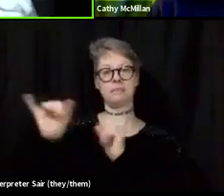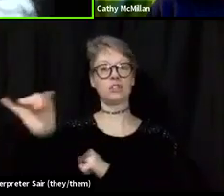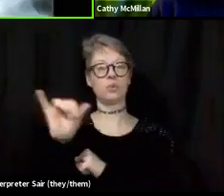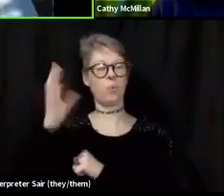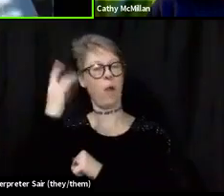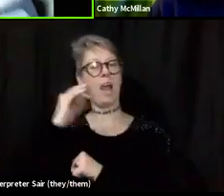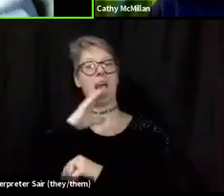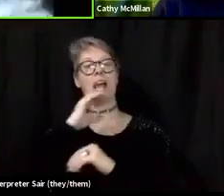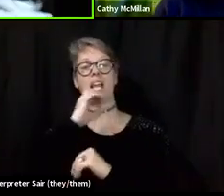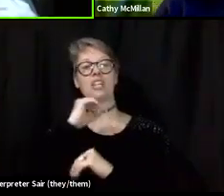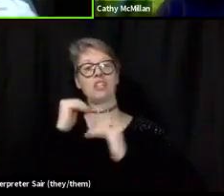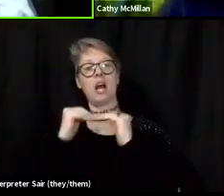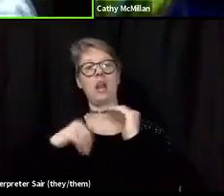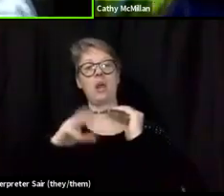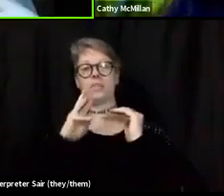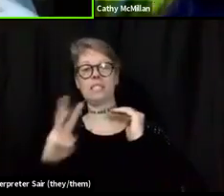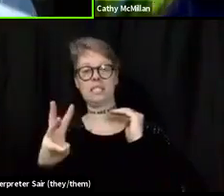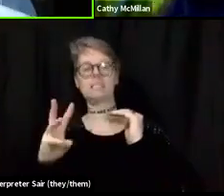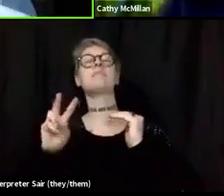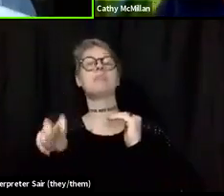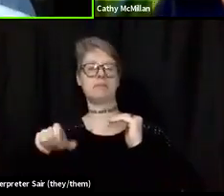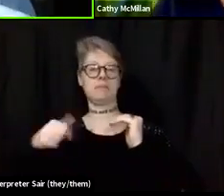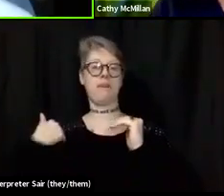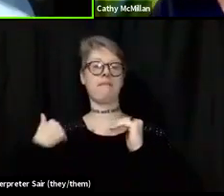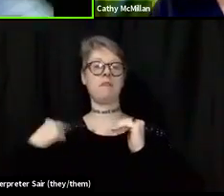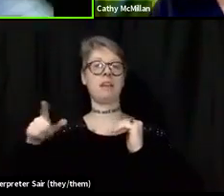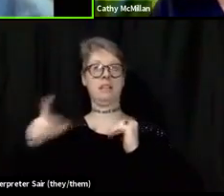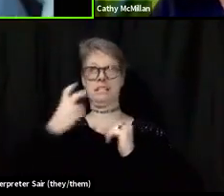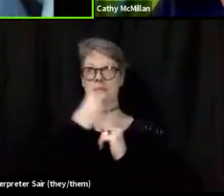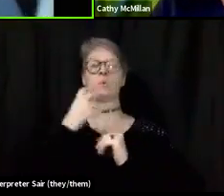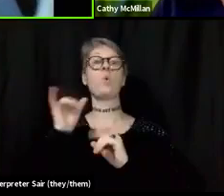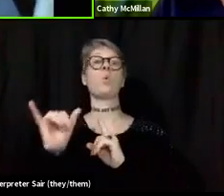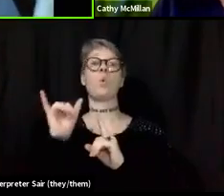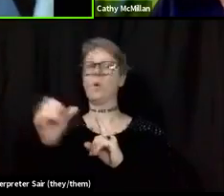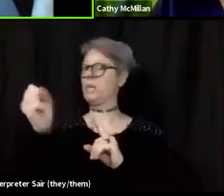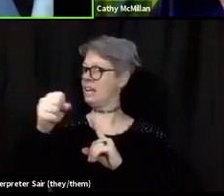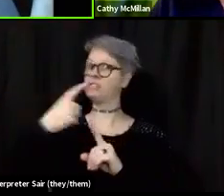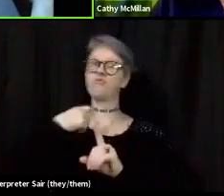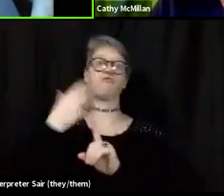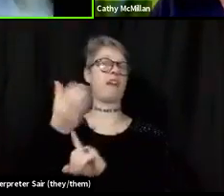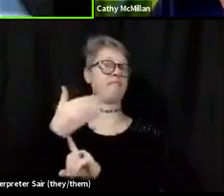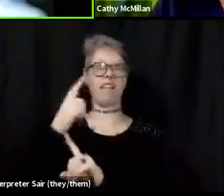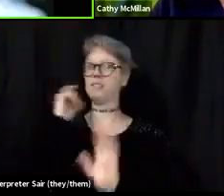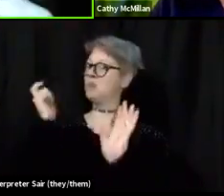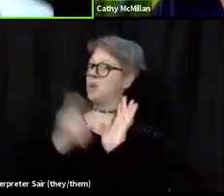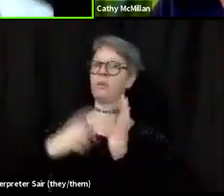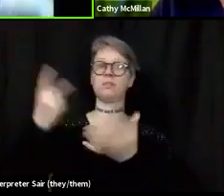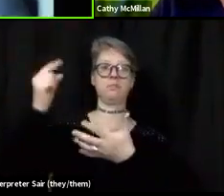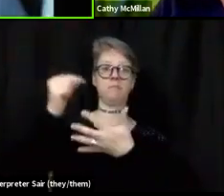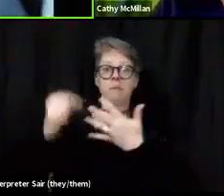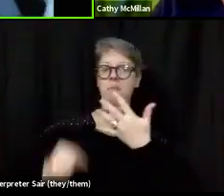because because you have to do that if you're under six for now you're under six for an autism assessment and a speech pathology. t was t was like yes there's some was like yes there's some